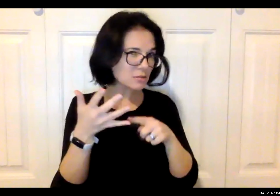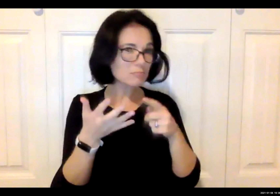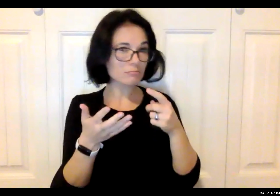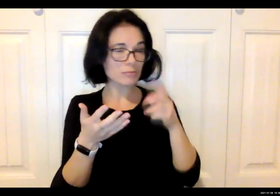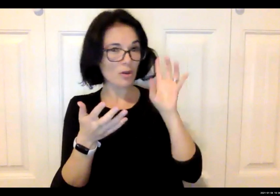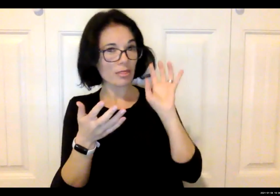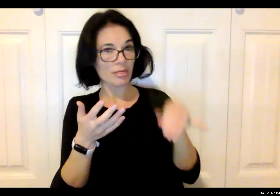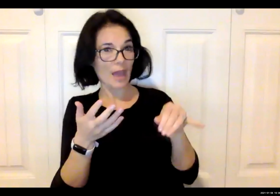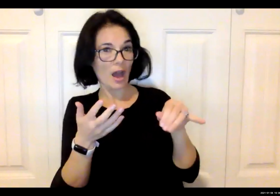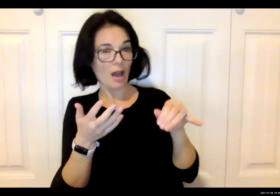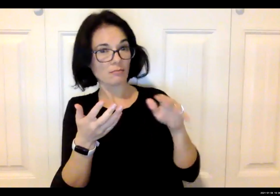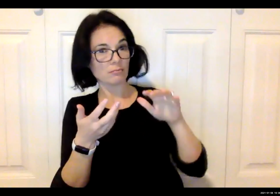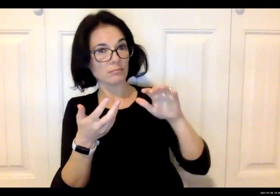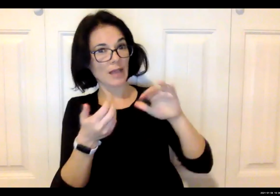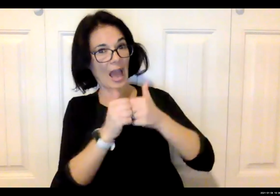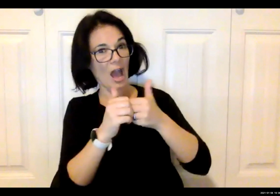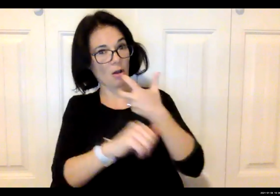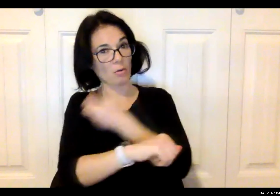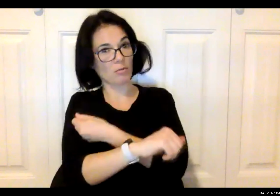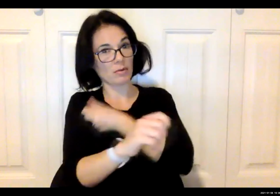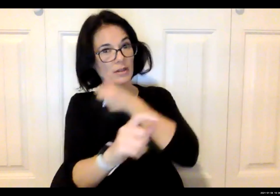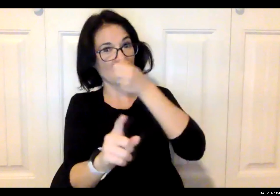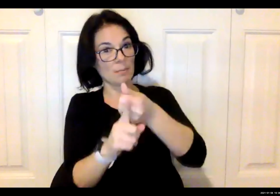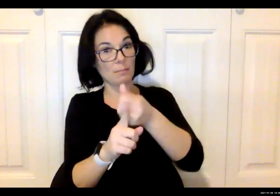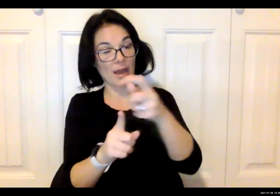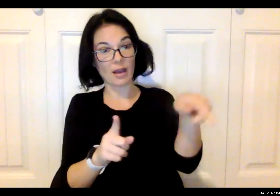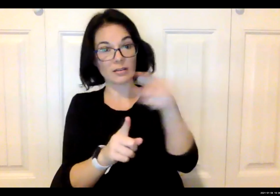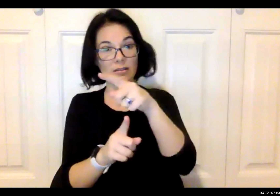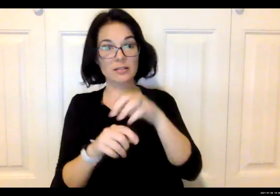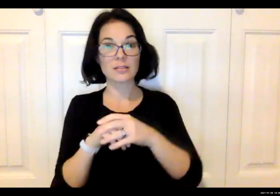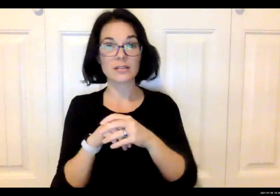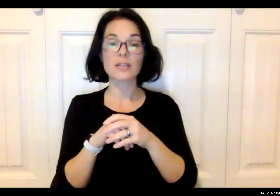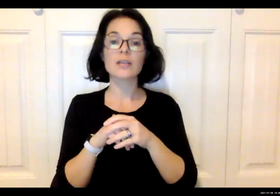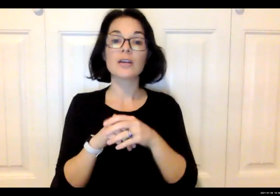Right off the bat, I would say discuss this with your healthcare provider